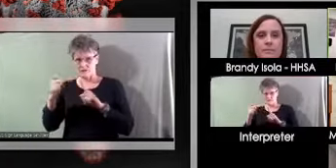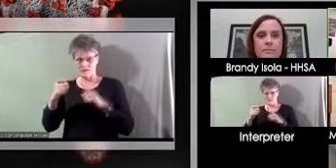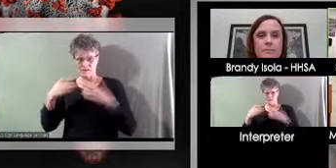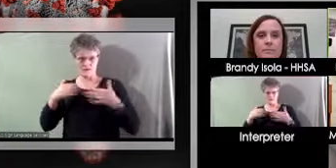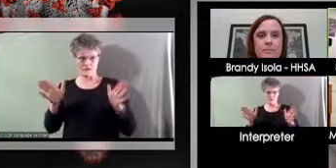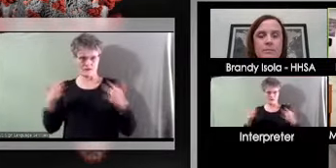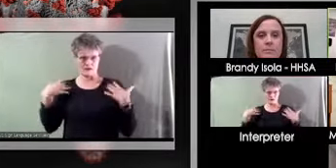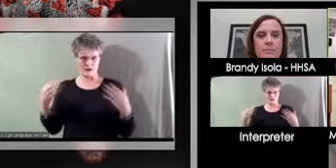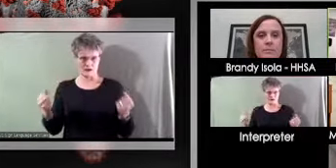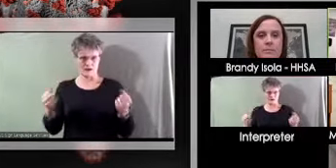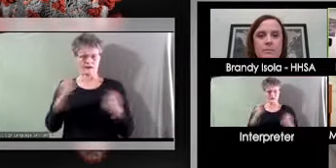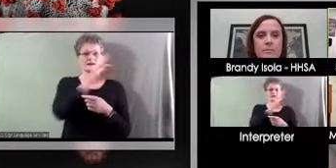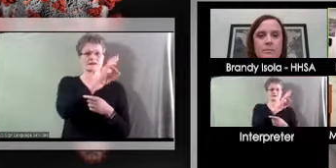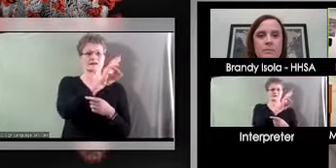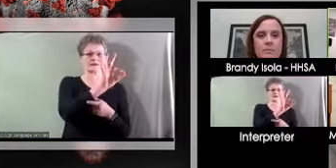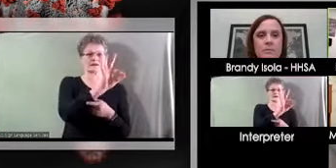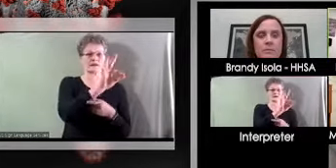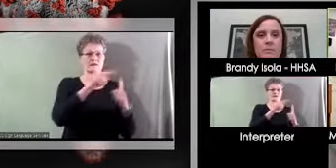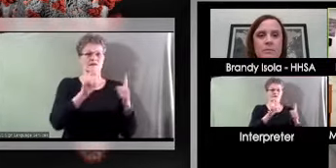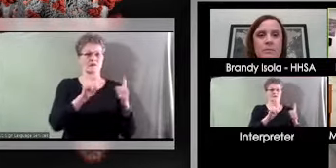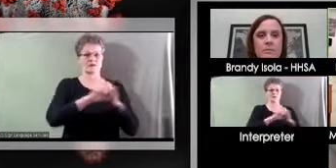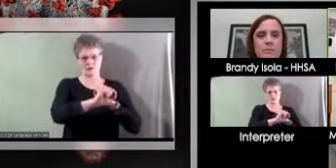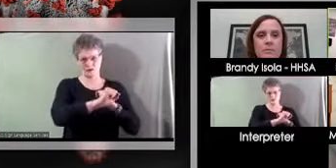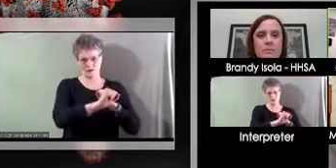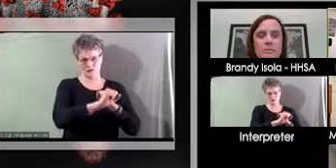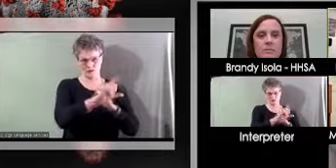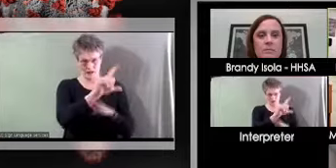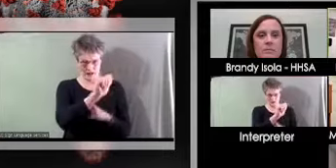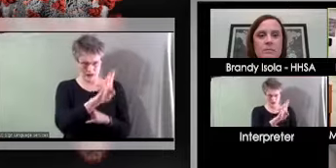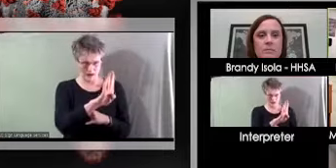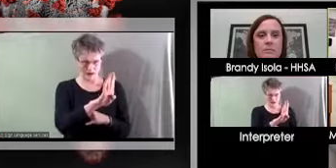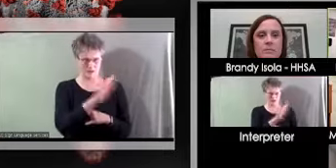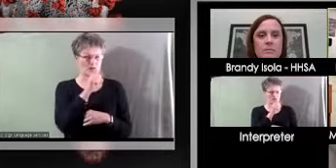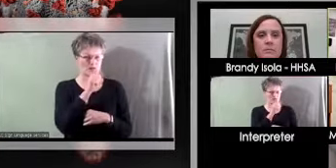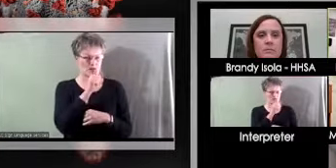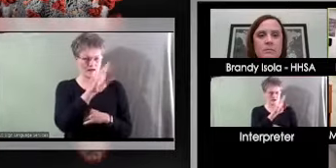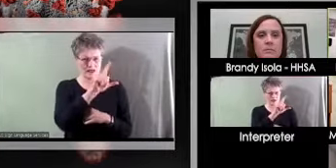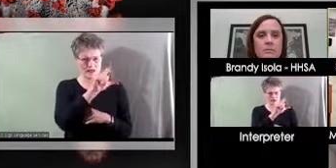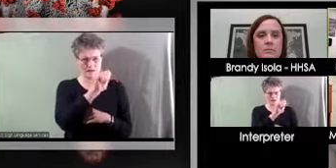our commercial labs. We have one person in isolation still,